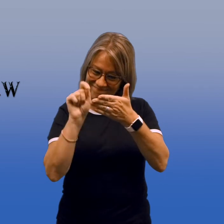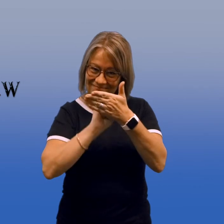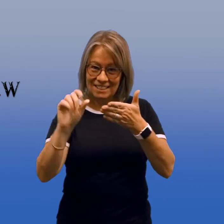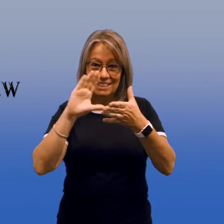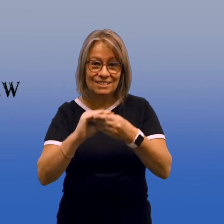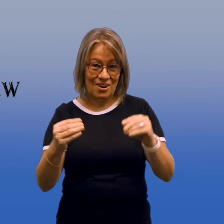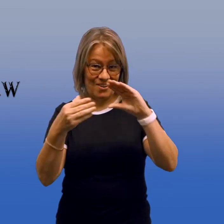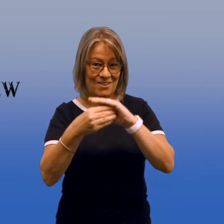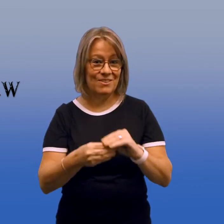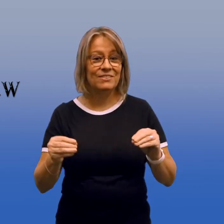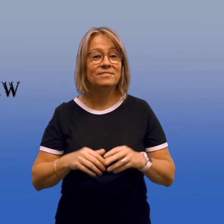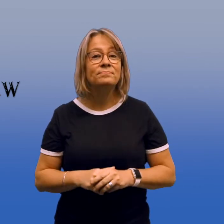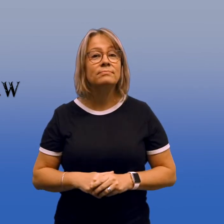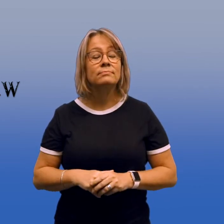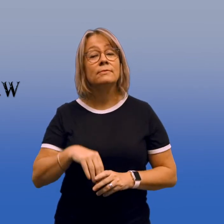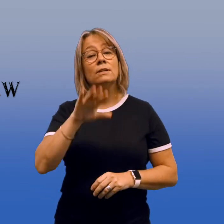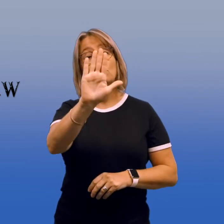Now it's your turn to write a story.